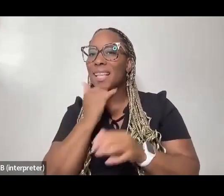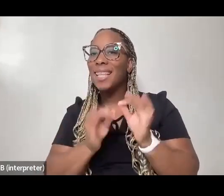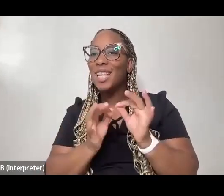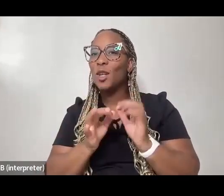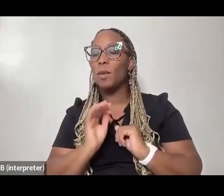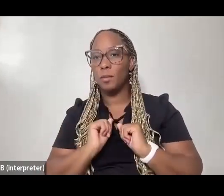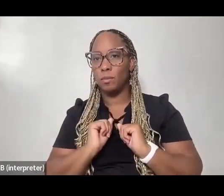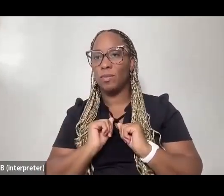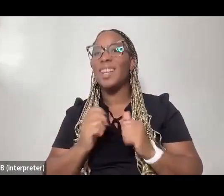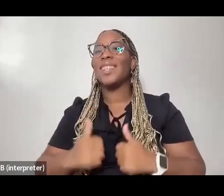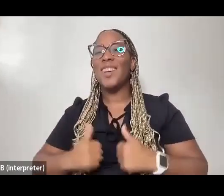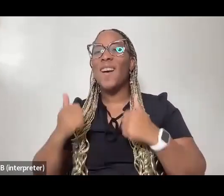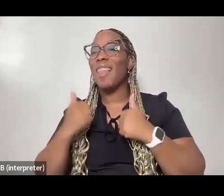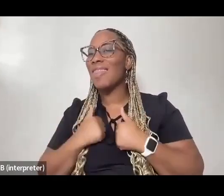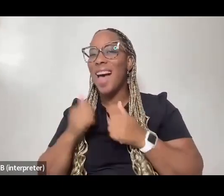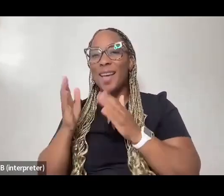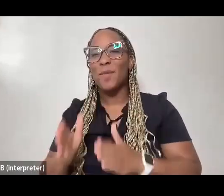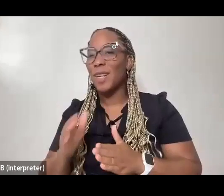Five human captioner is not going to do that.